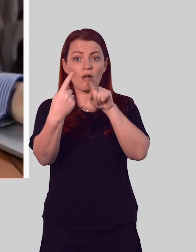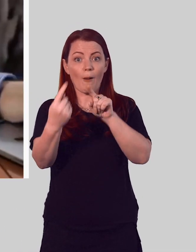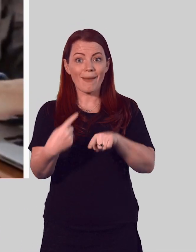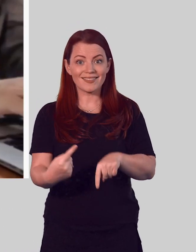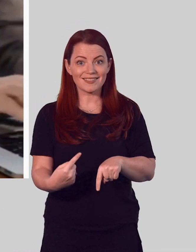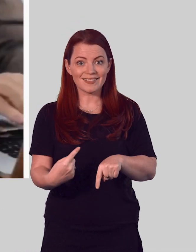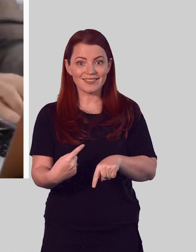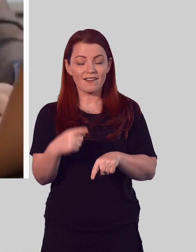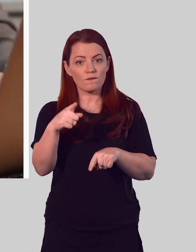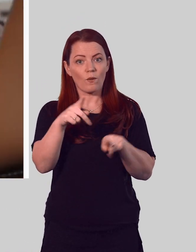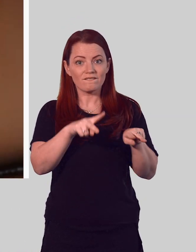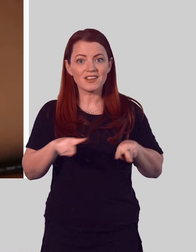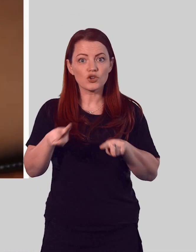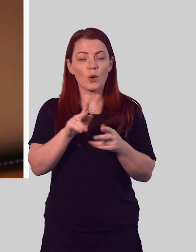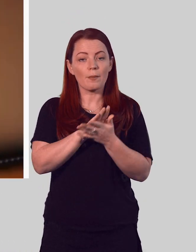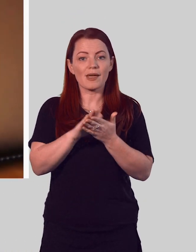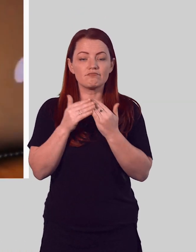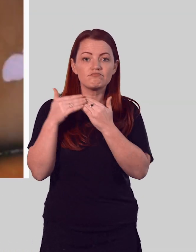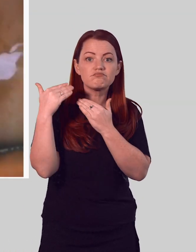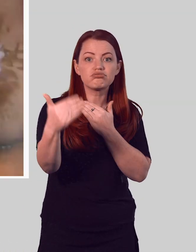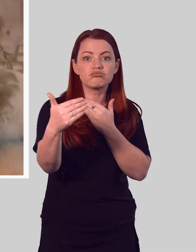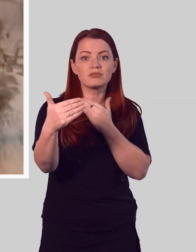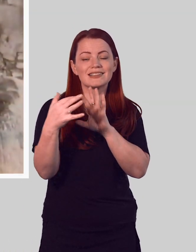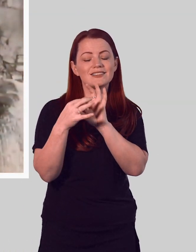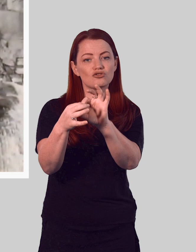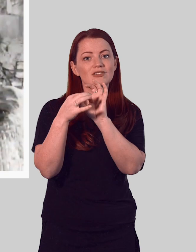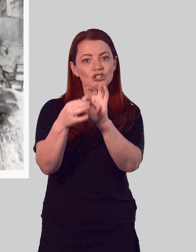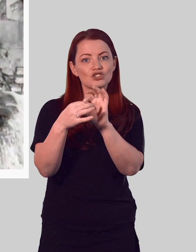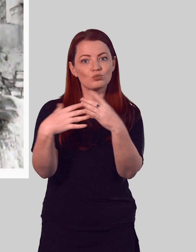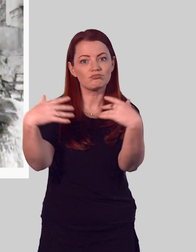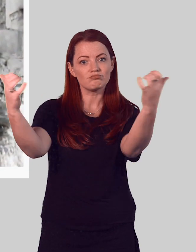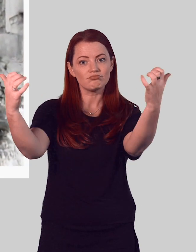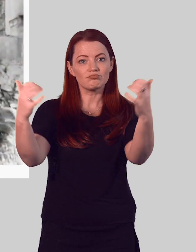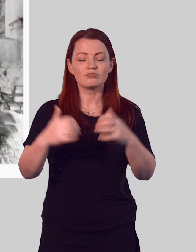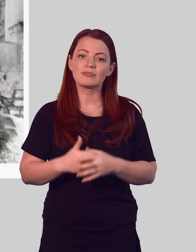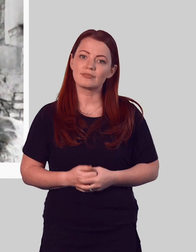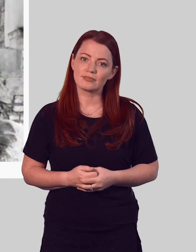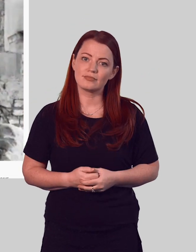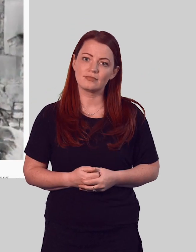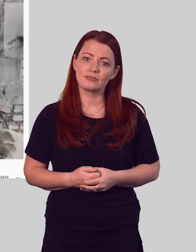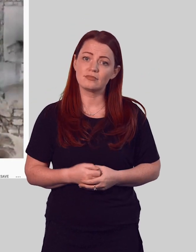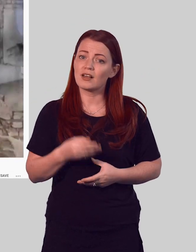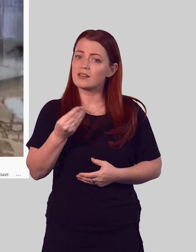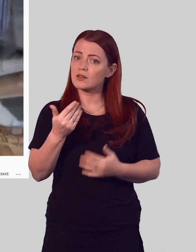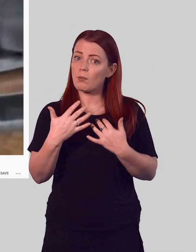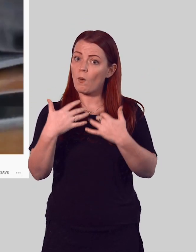allowing further interaction with your audience. some audiences reside on YouTube and